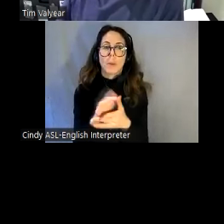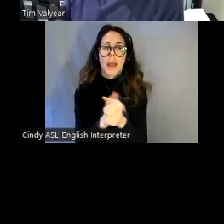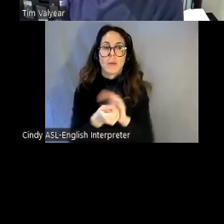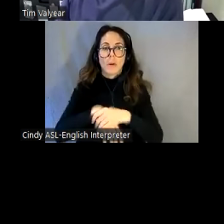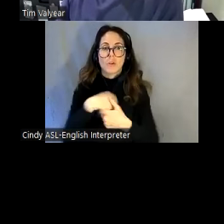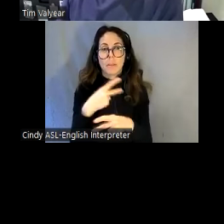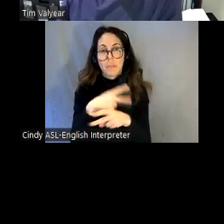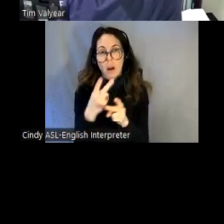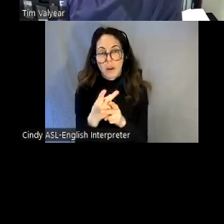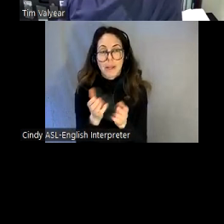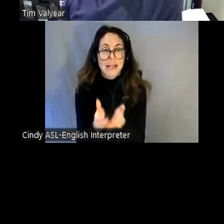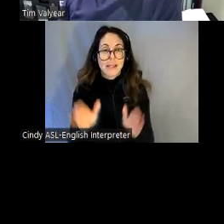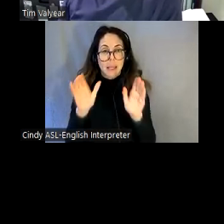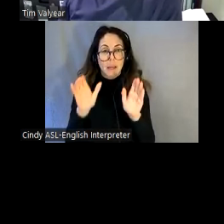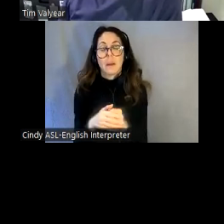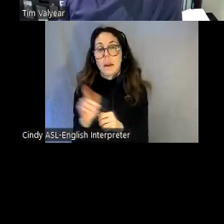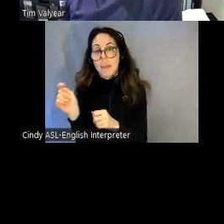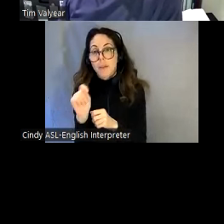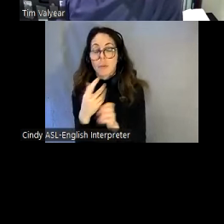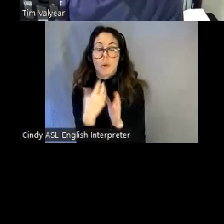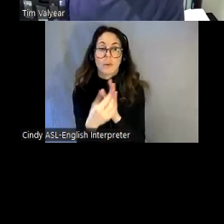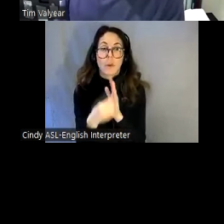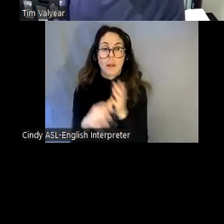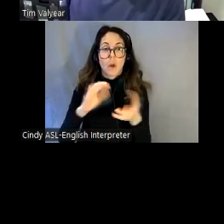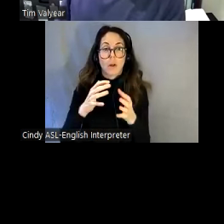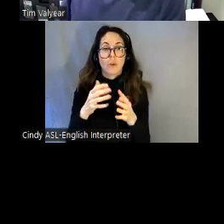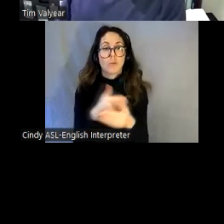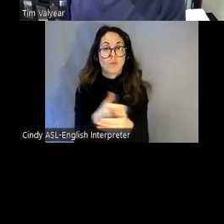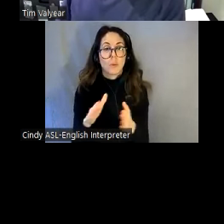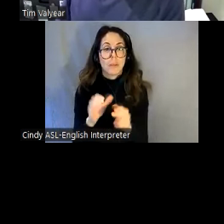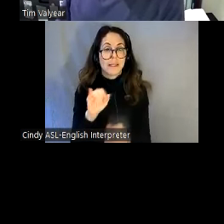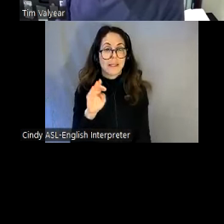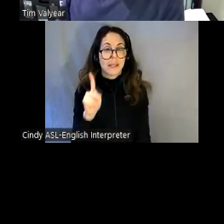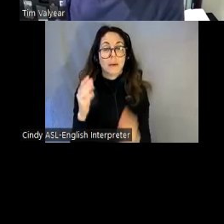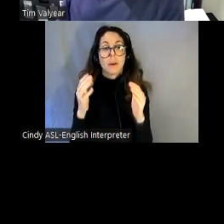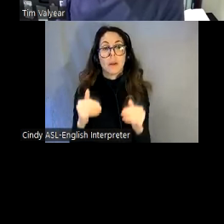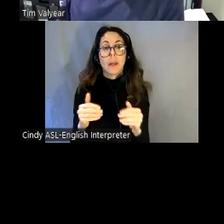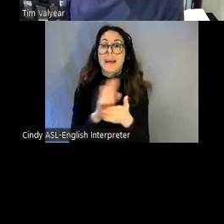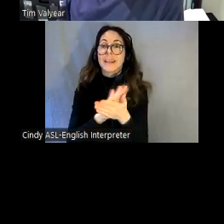employees clean or sanitize common areas and equipment. Use appropriate hand washing products and dedicated